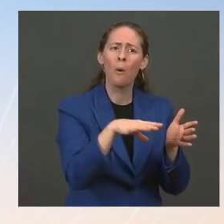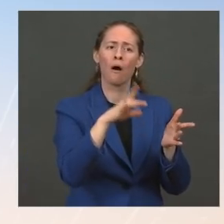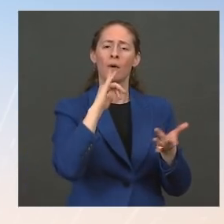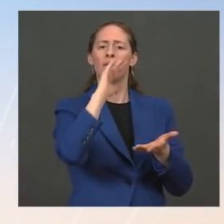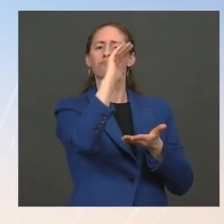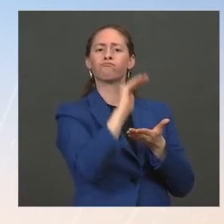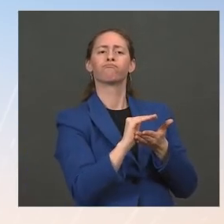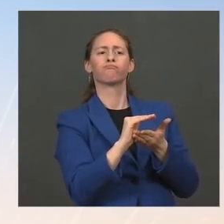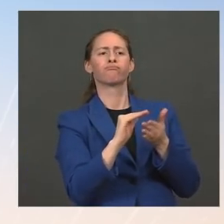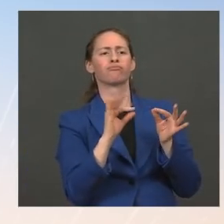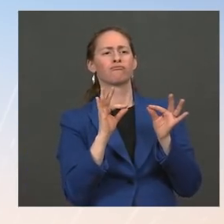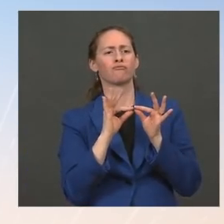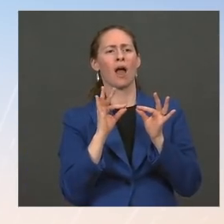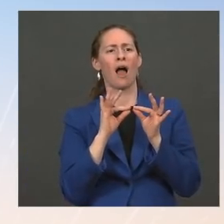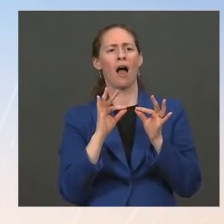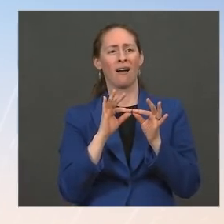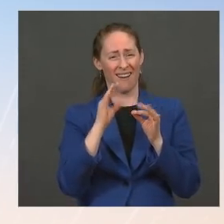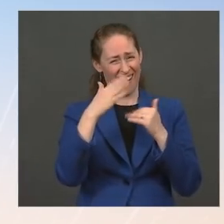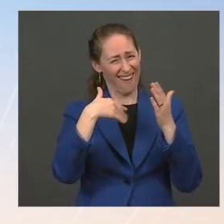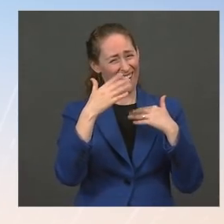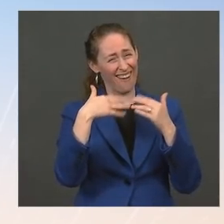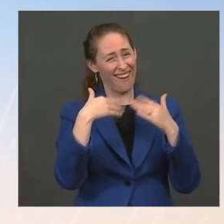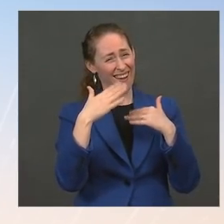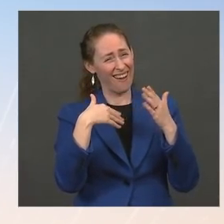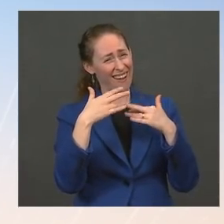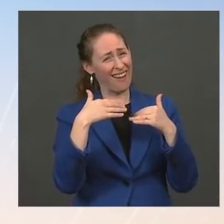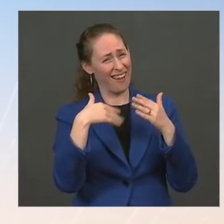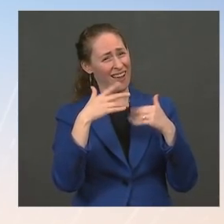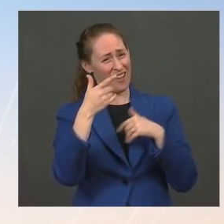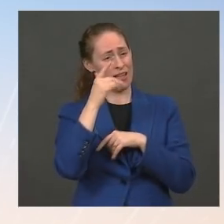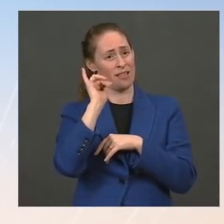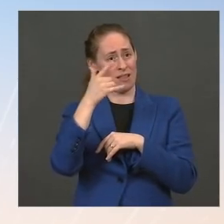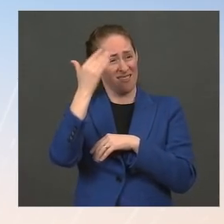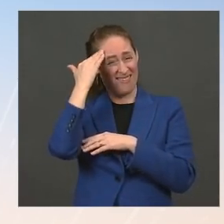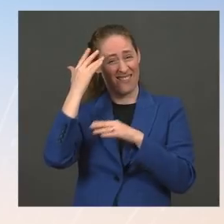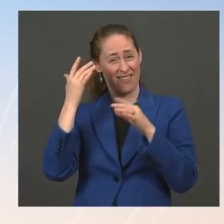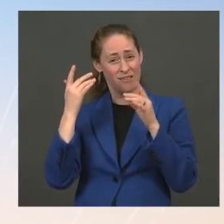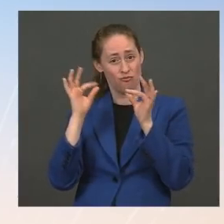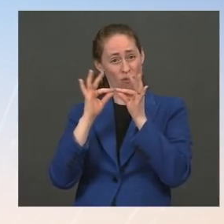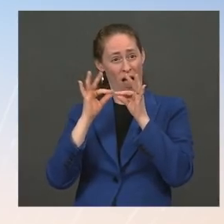So, we're out there, Democrats in Congress are out there -- many of them -- we welcome Republican support,